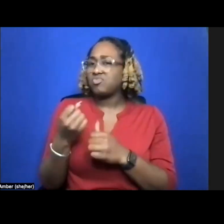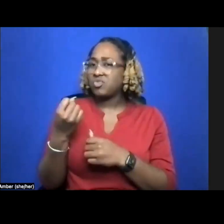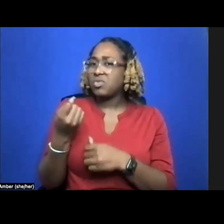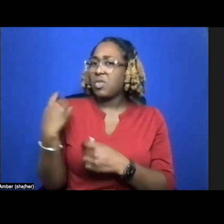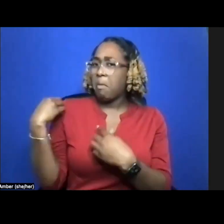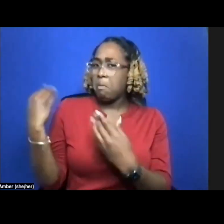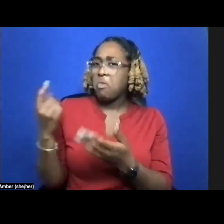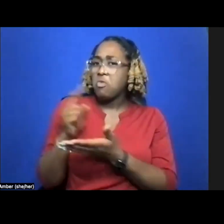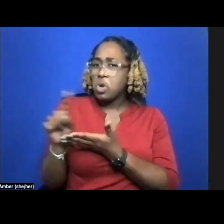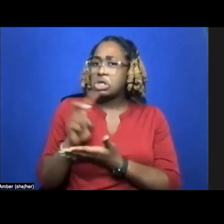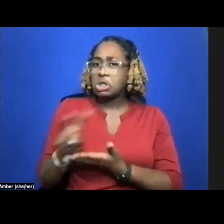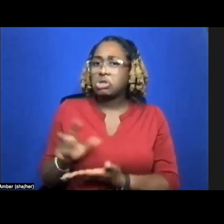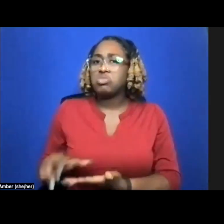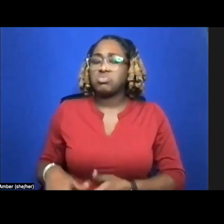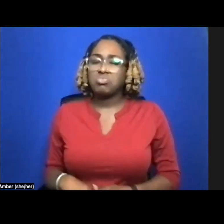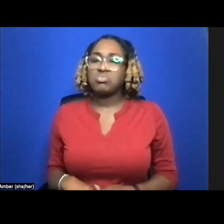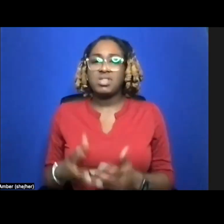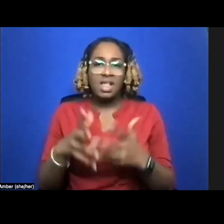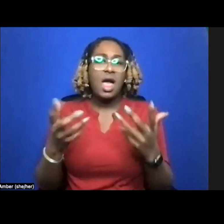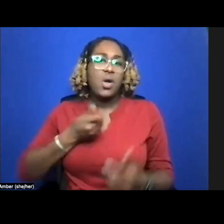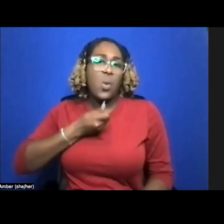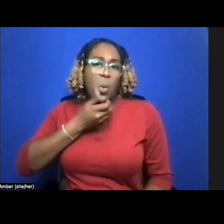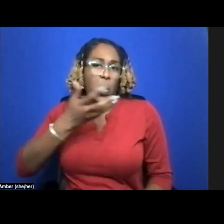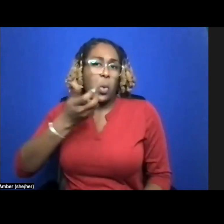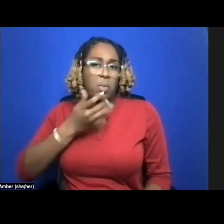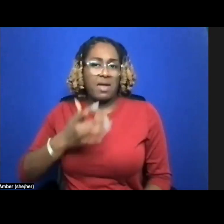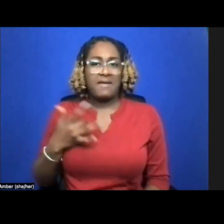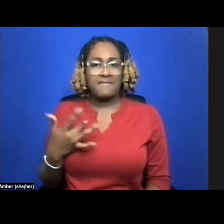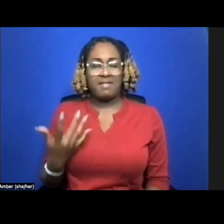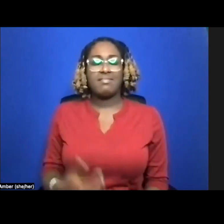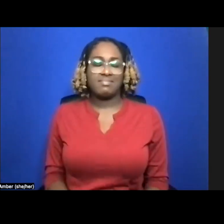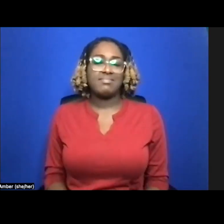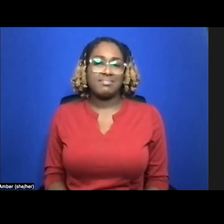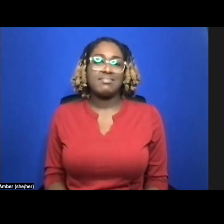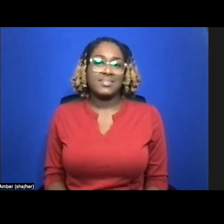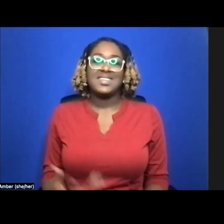um, yeah, there was a lot of warmth that I felt in my heart and in my belly just getting to